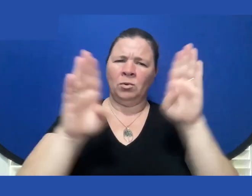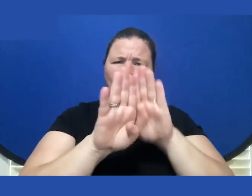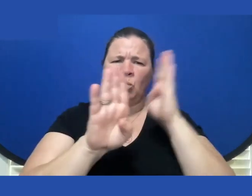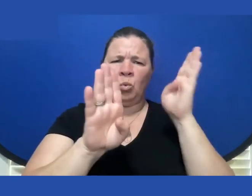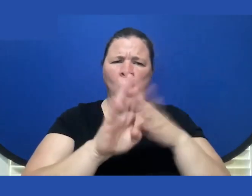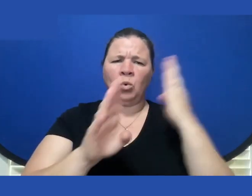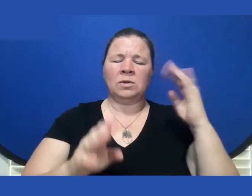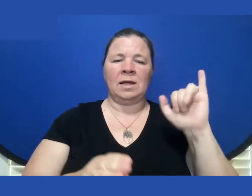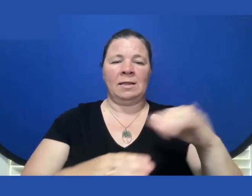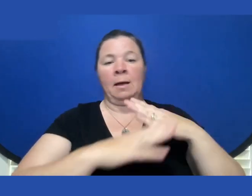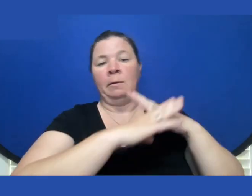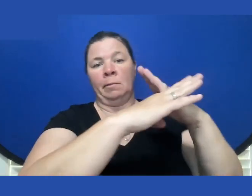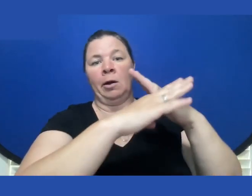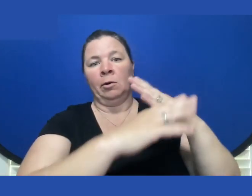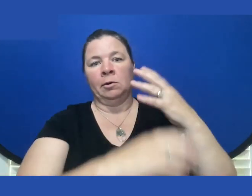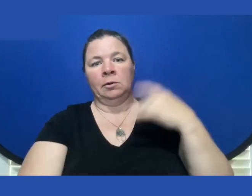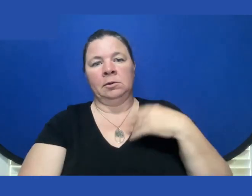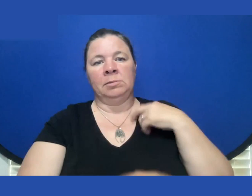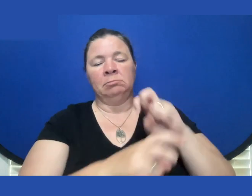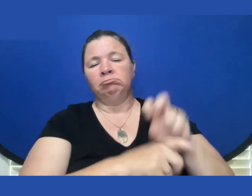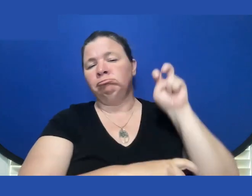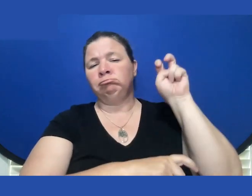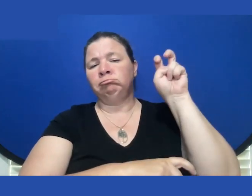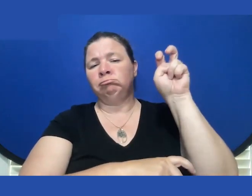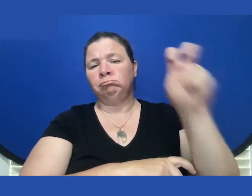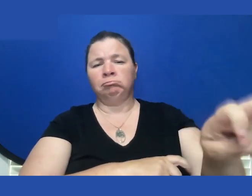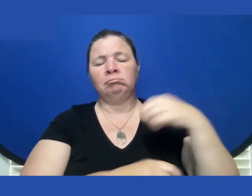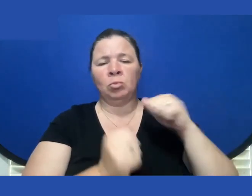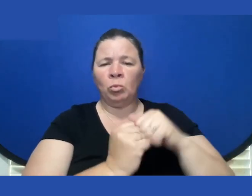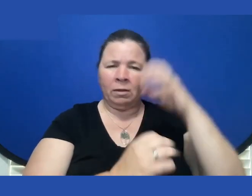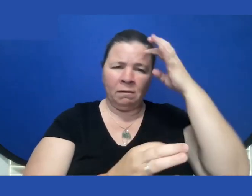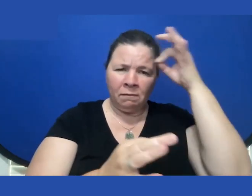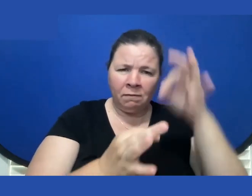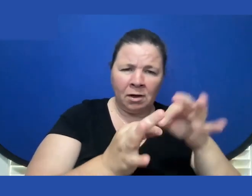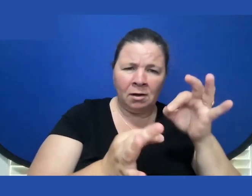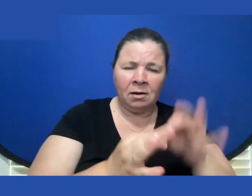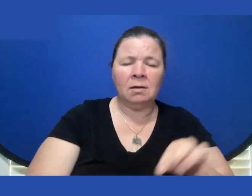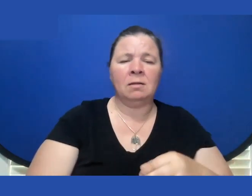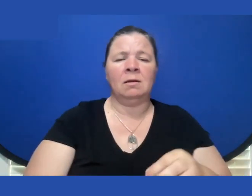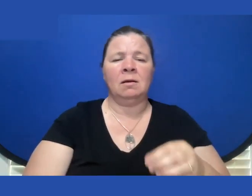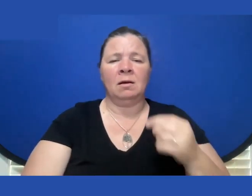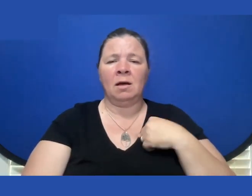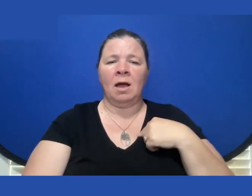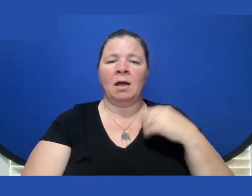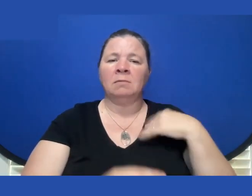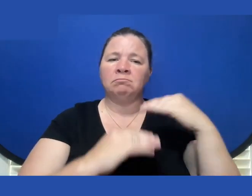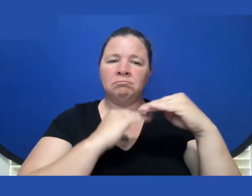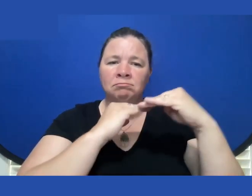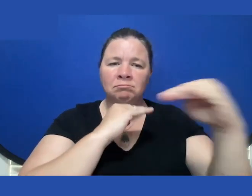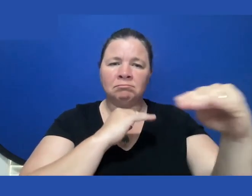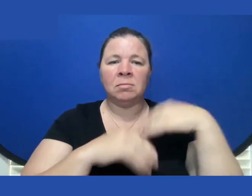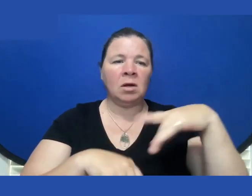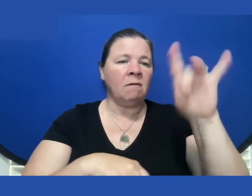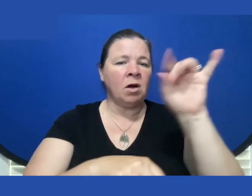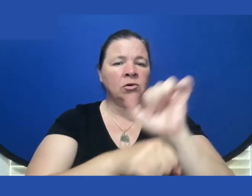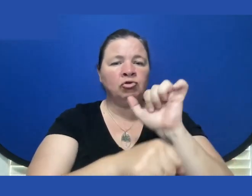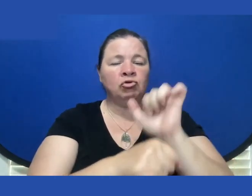it's really tough to say, like, "I'm gonna take a leap of faith," or "I can just go and it's stable," right? "I can find a job that I may not like,